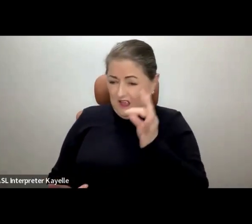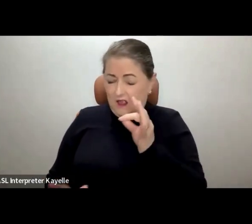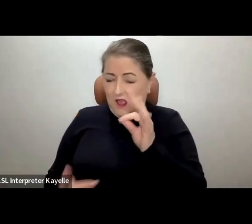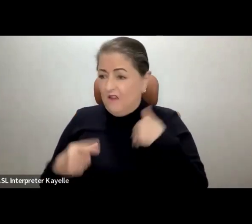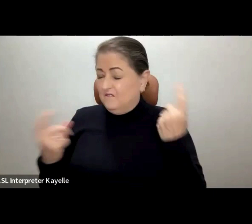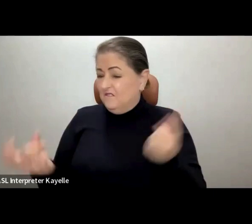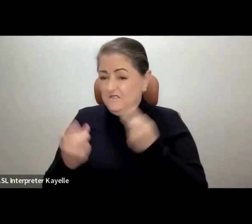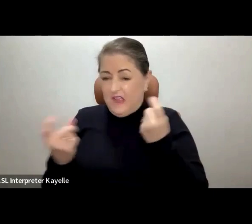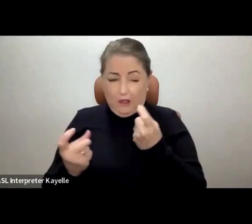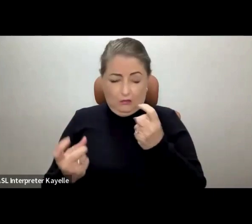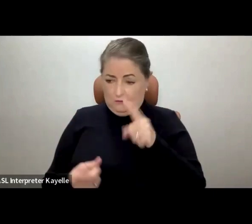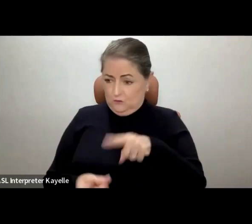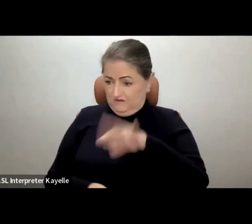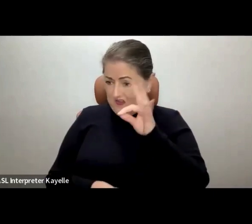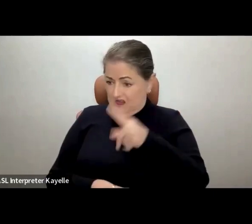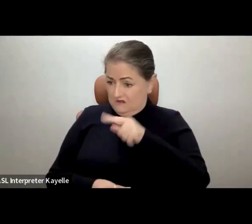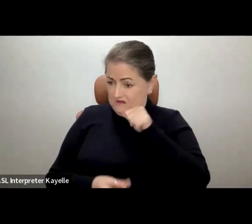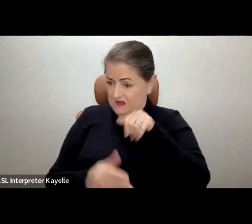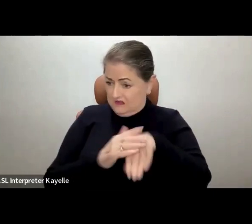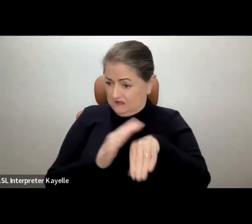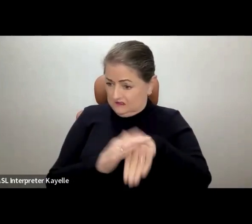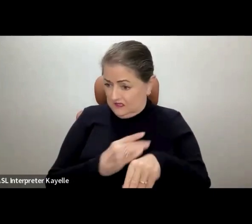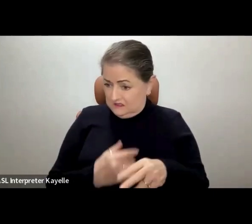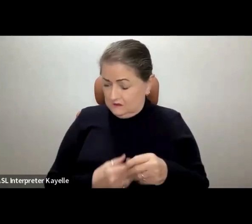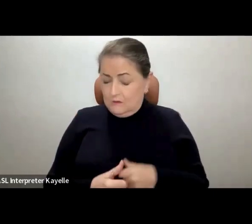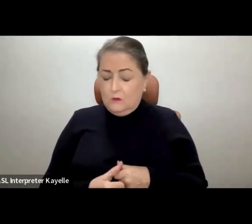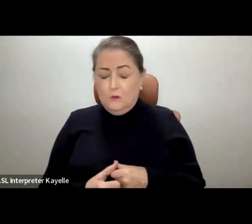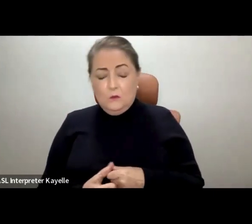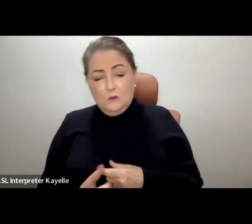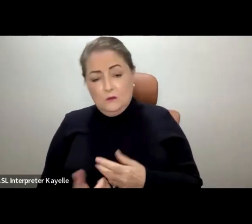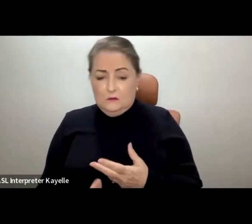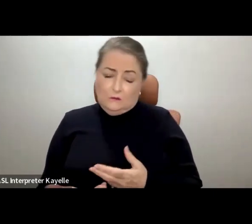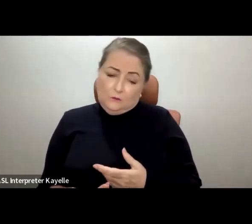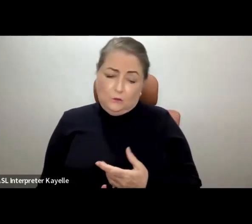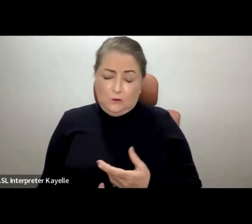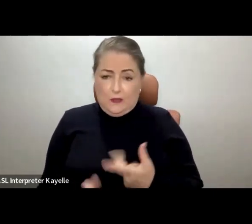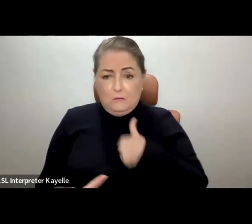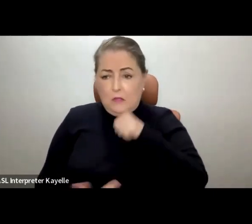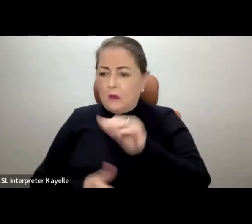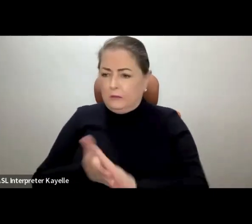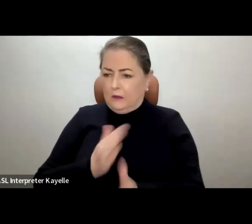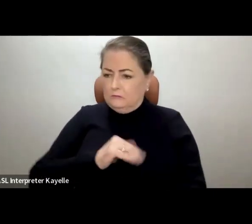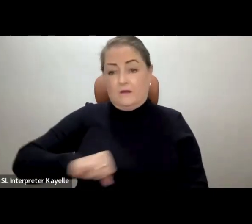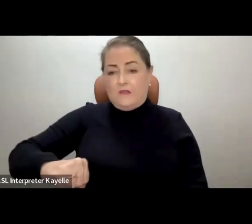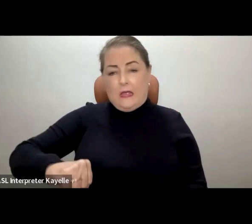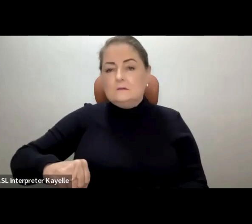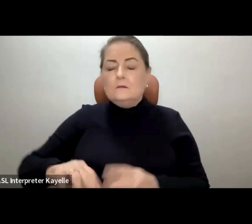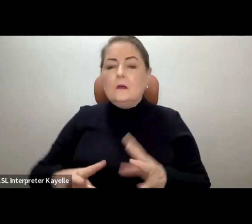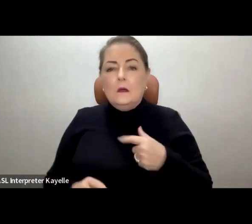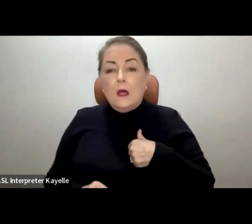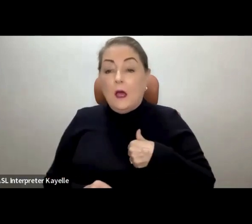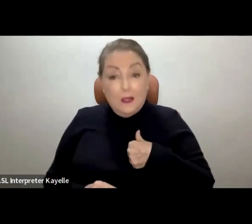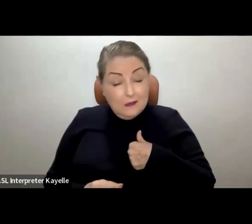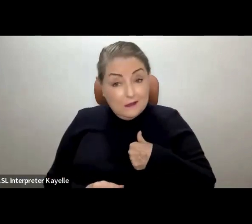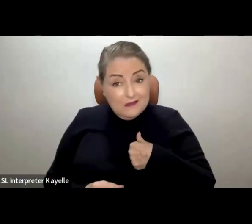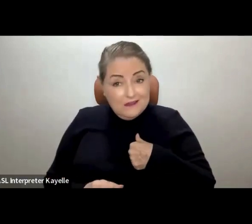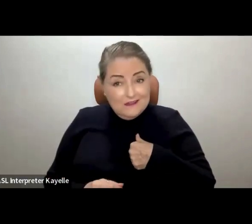that was not accessible to them. I'm not going to get defensive, I'm going to say thank you. I'm going to say we're going to try